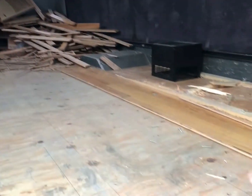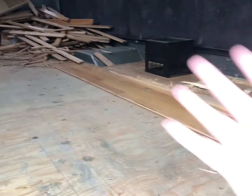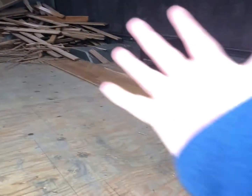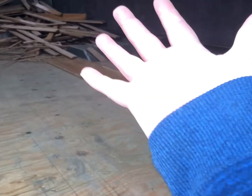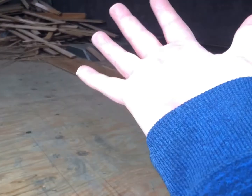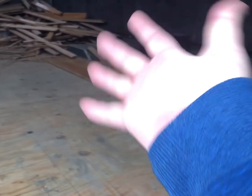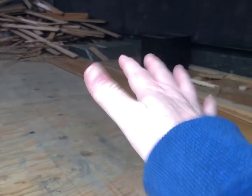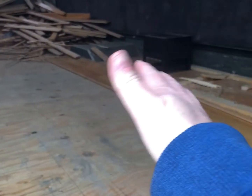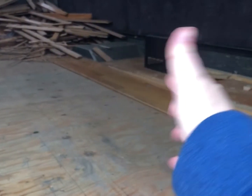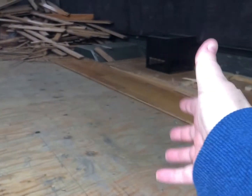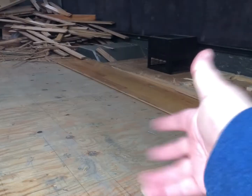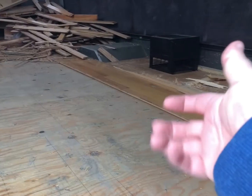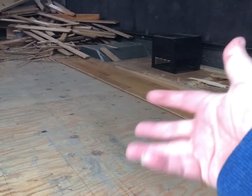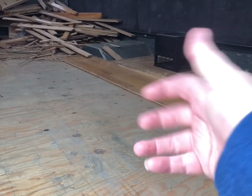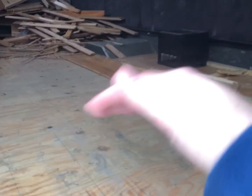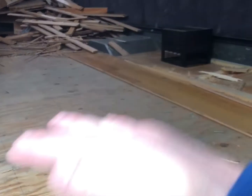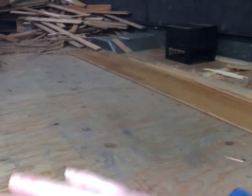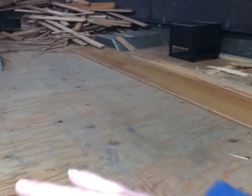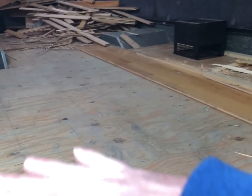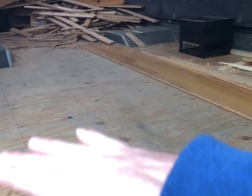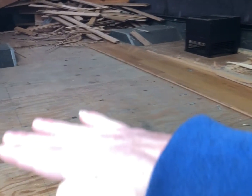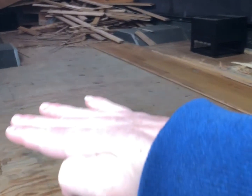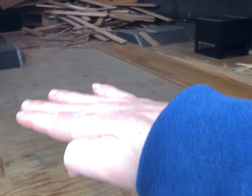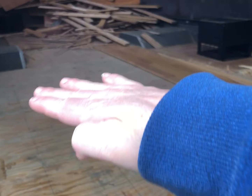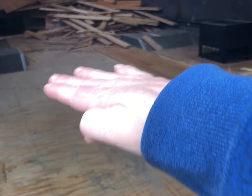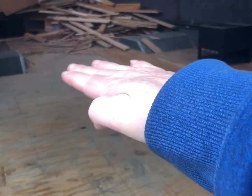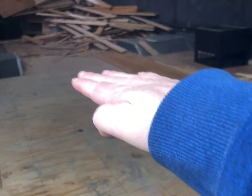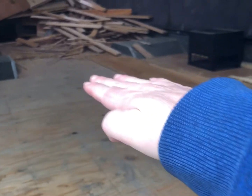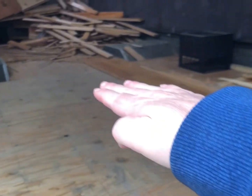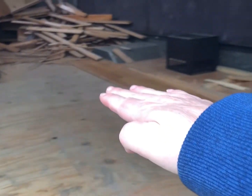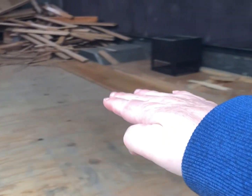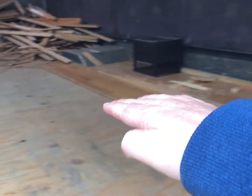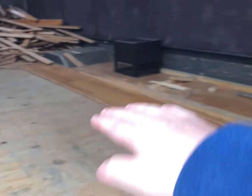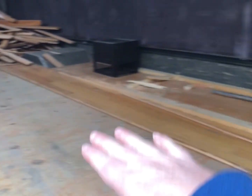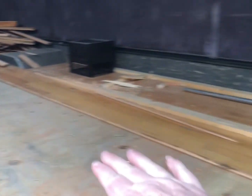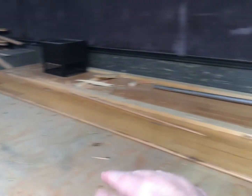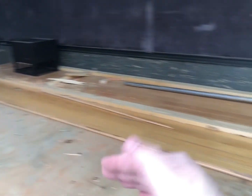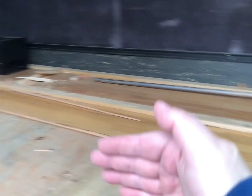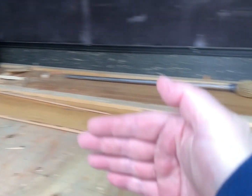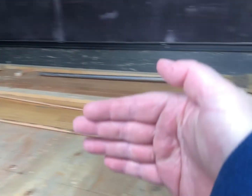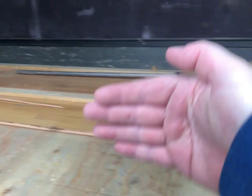So, I finished tearing up the floor, all along here. I got to right there.